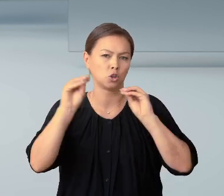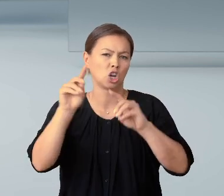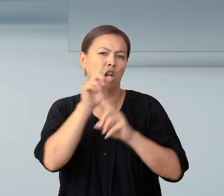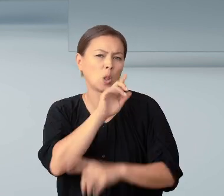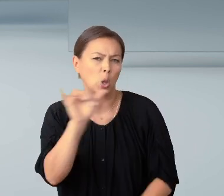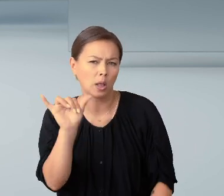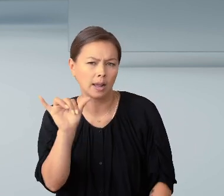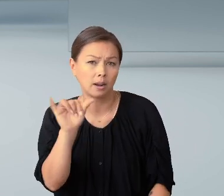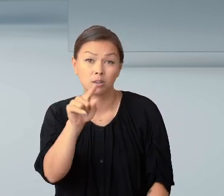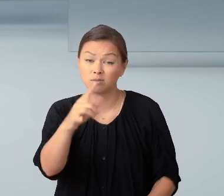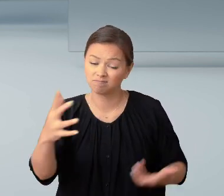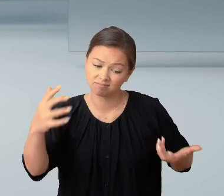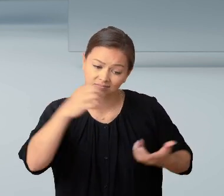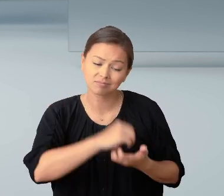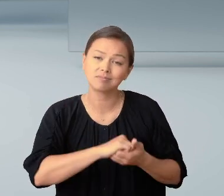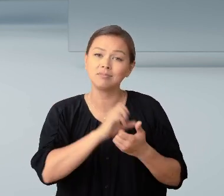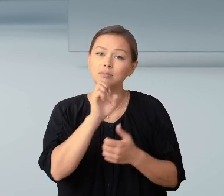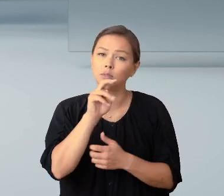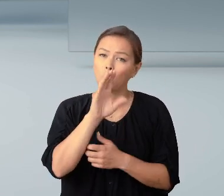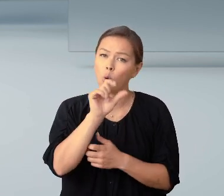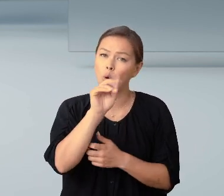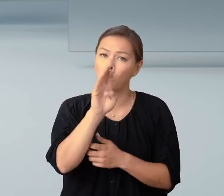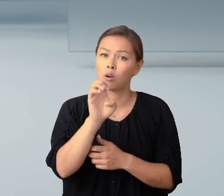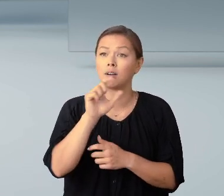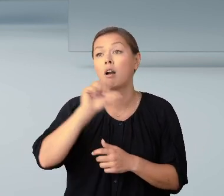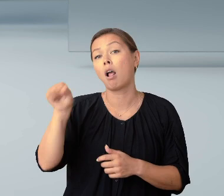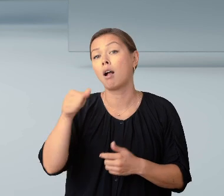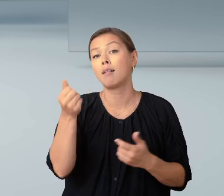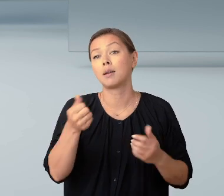this every day, so let us leverage our experience to jump-start your